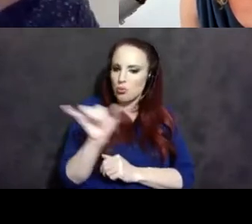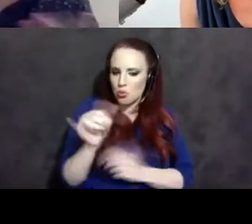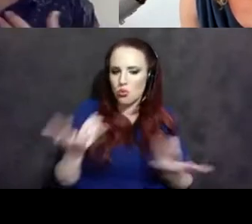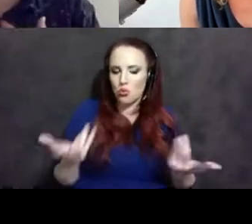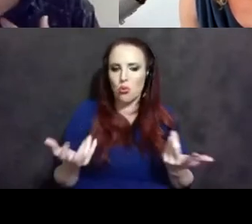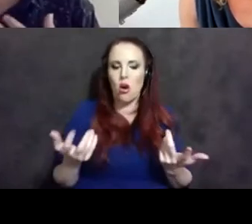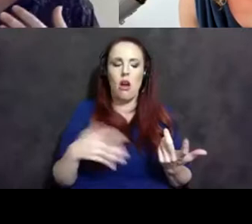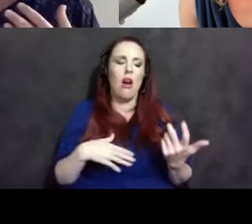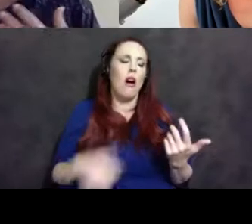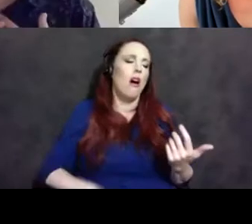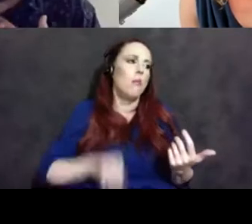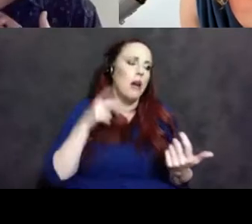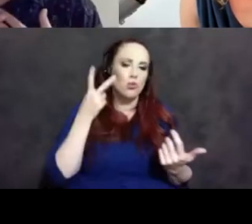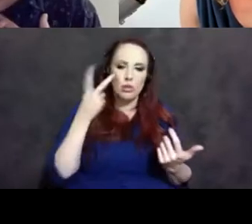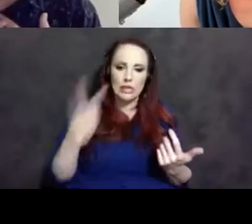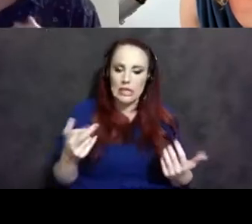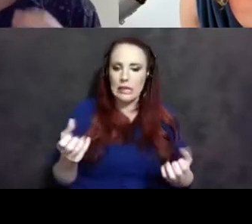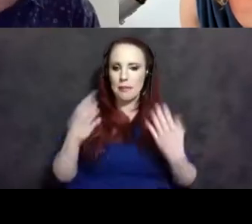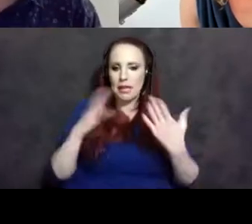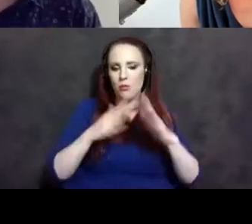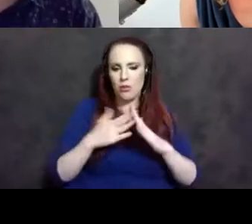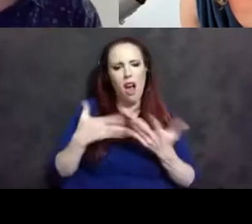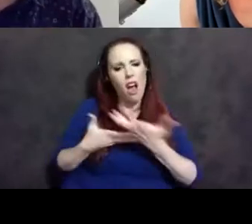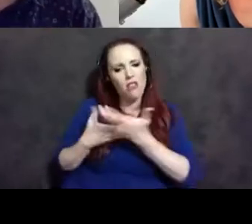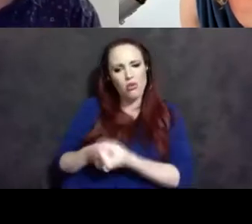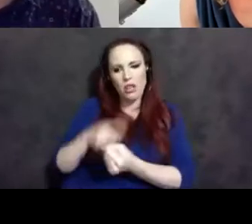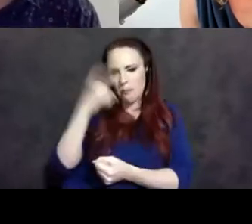I trust black people. And I think that's something a lot of people don't.